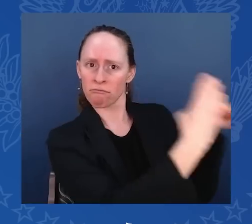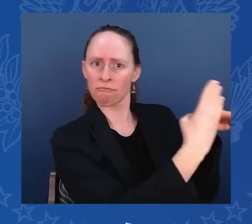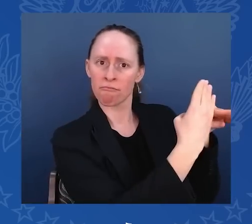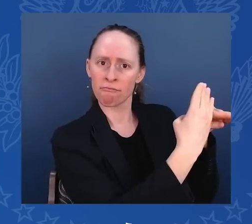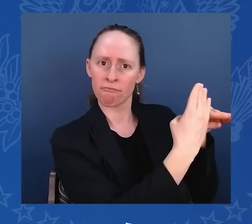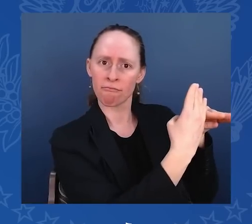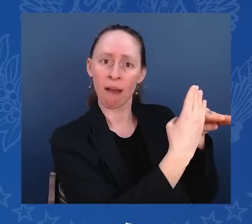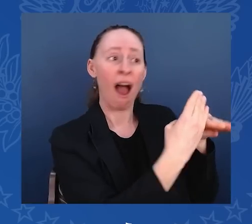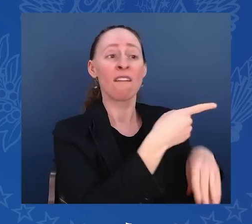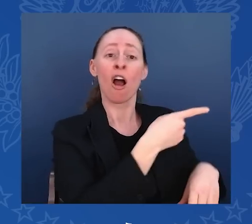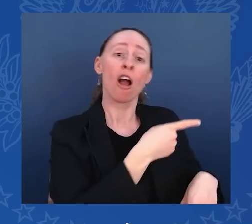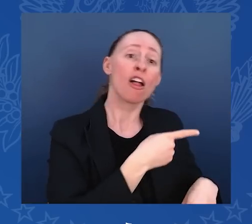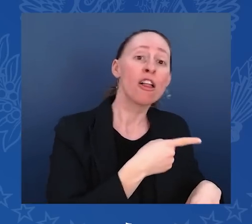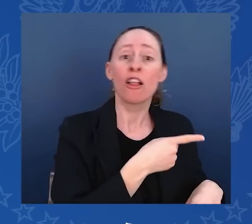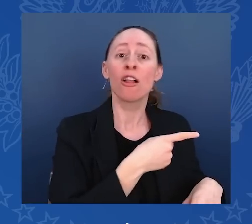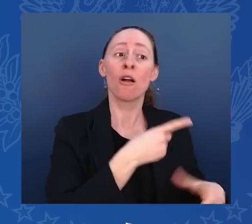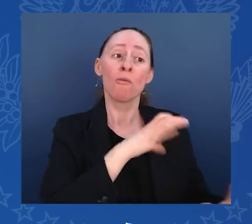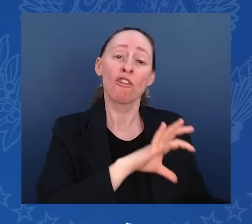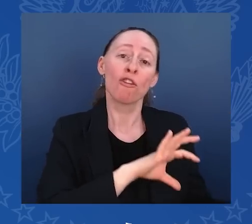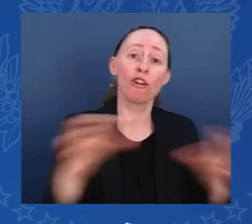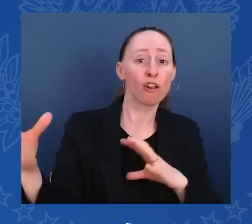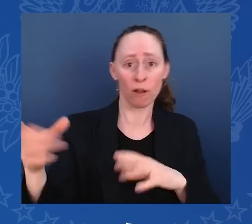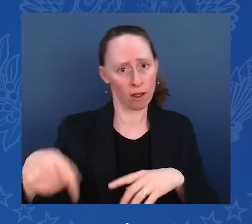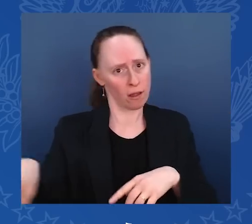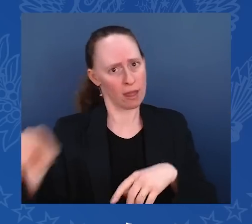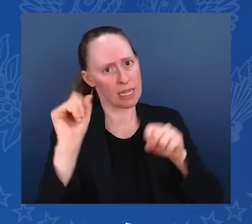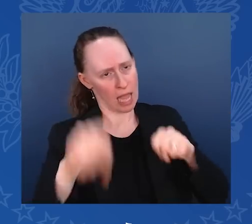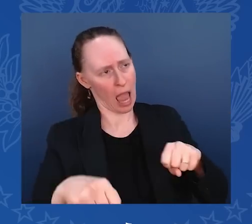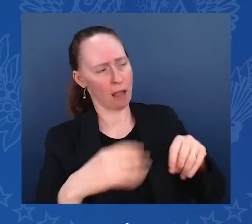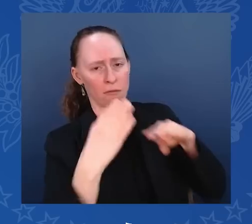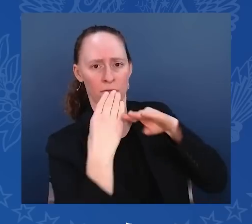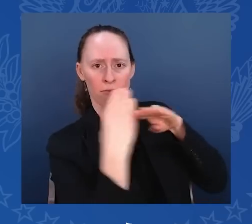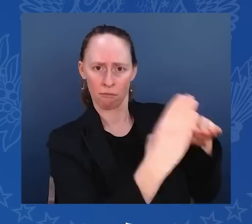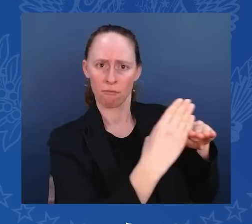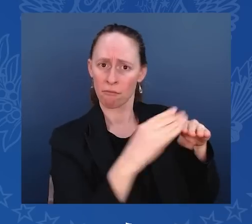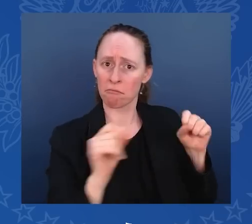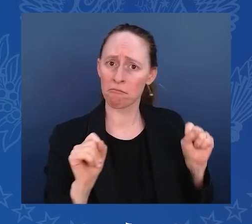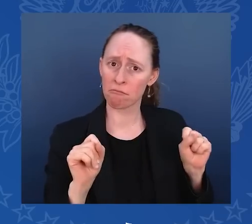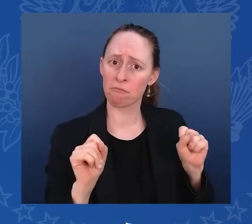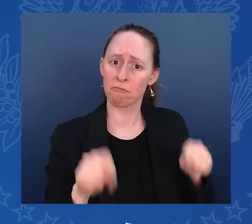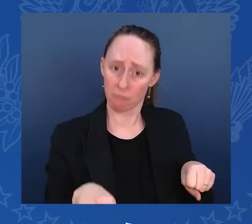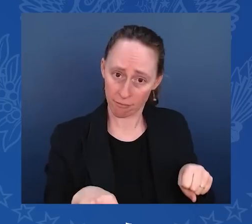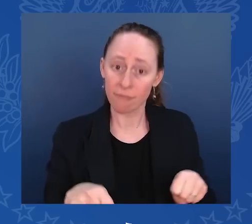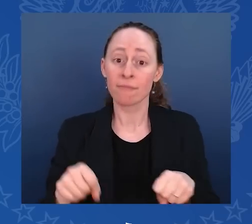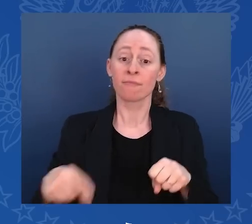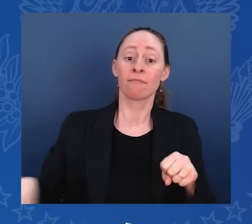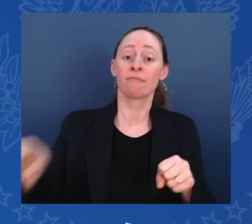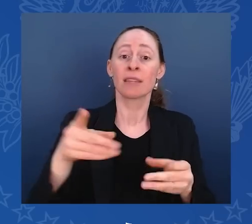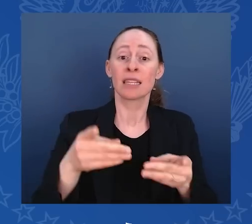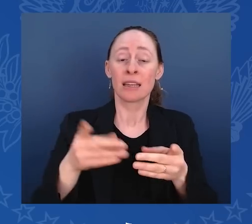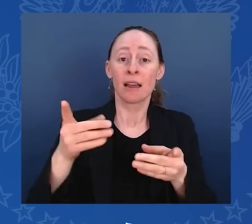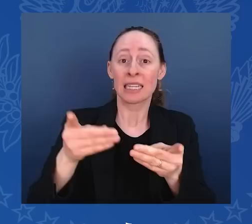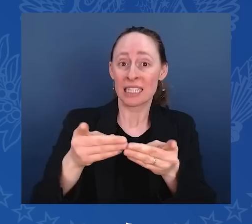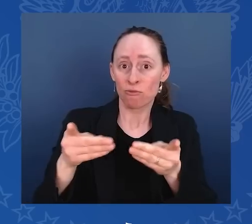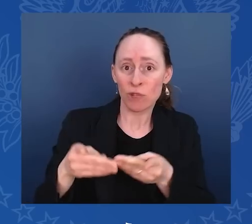At the district level, these judges will have the first and often decisive impact on cases involving voting rights